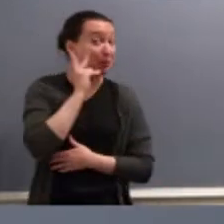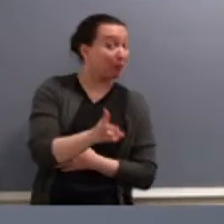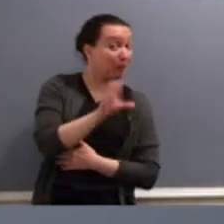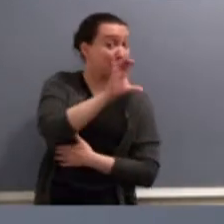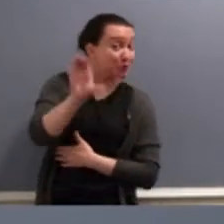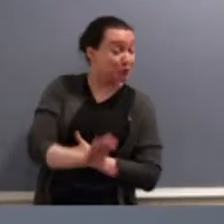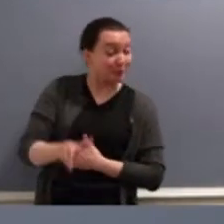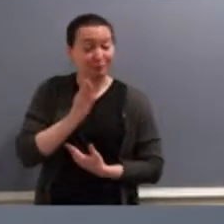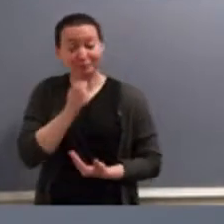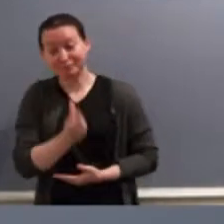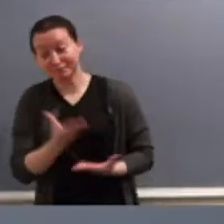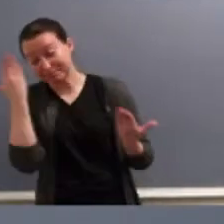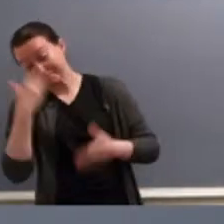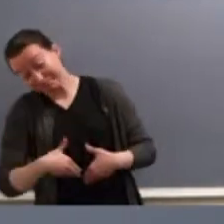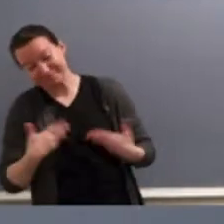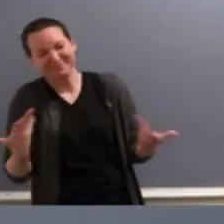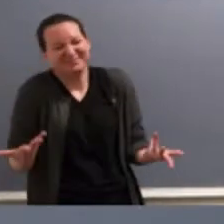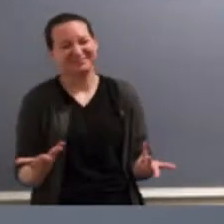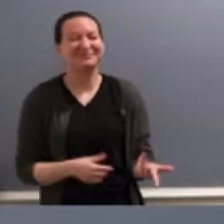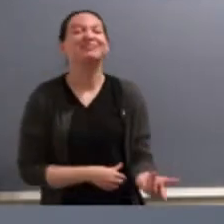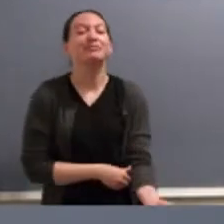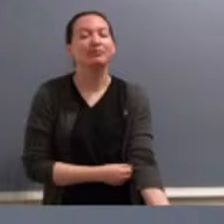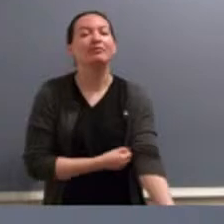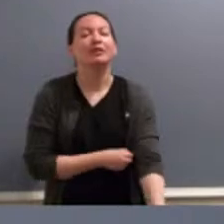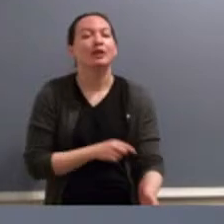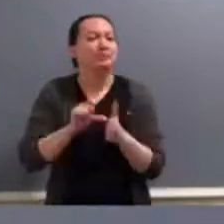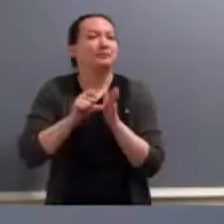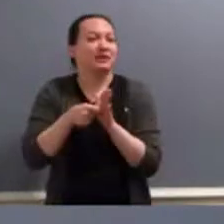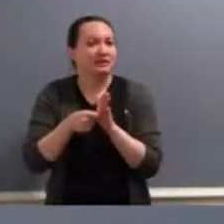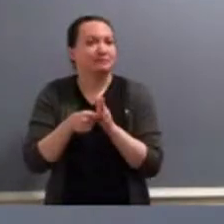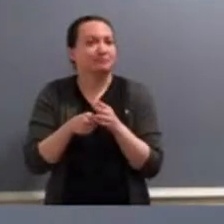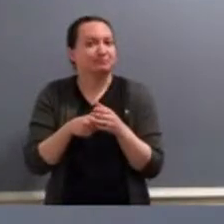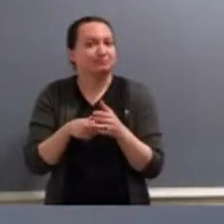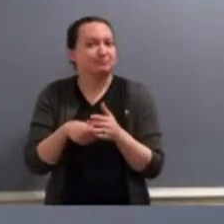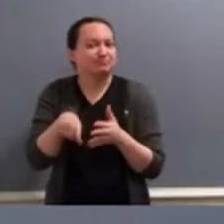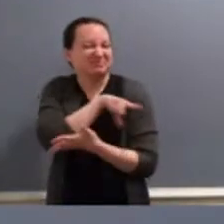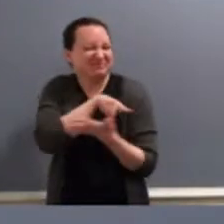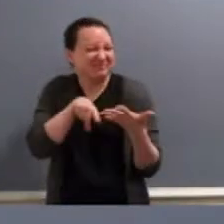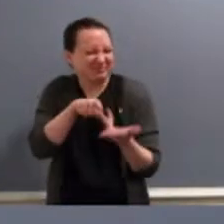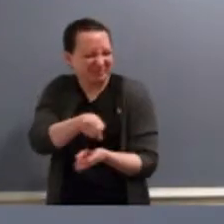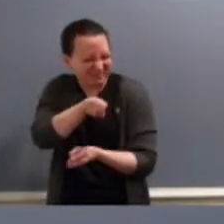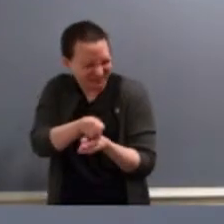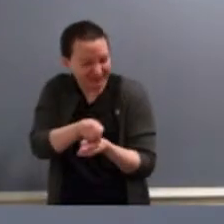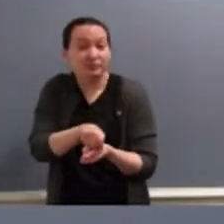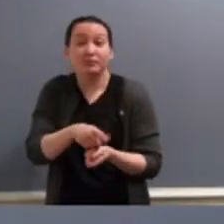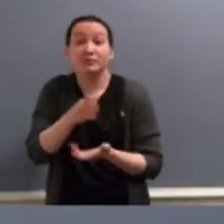you didn't but I wanted to highlight those those particular areas because some of those ideas came